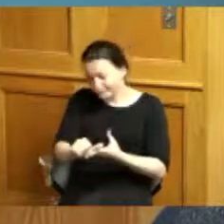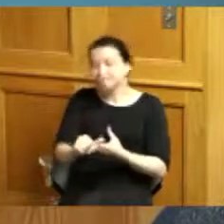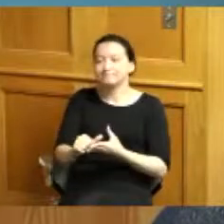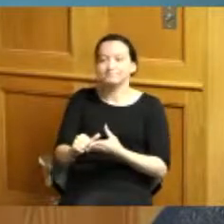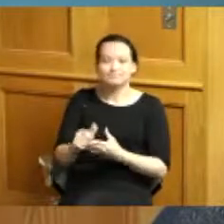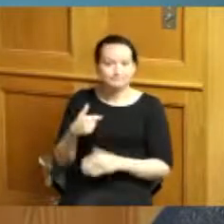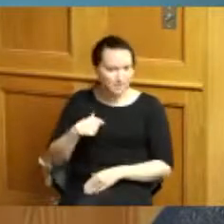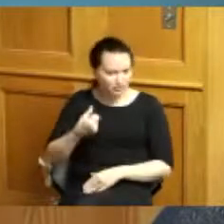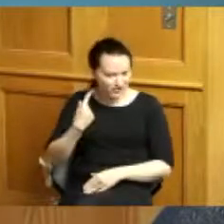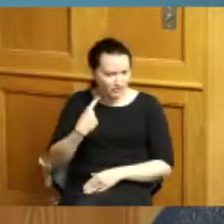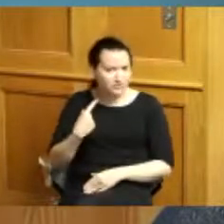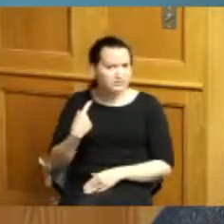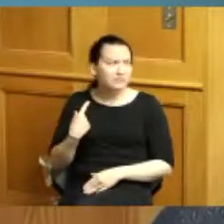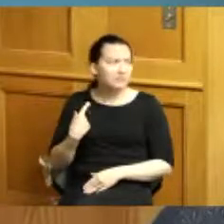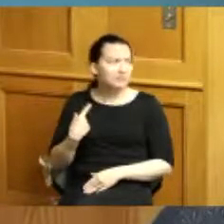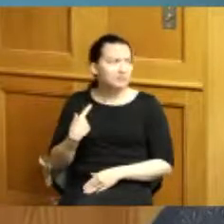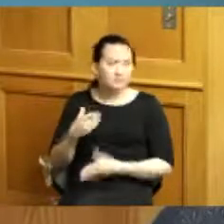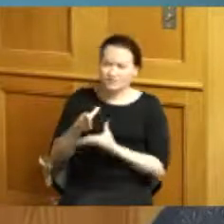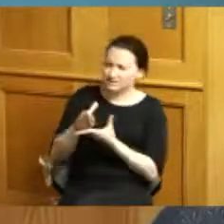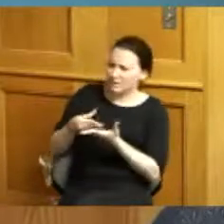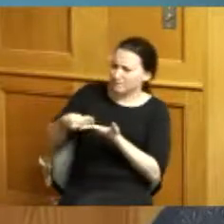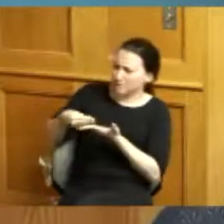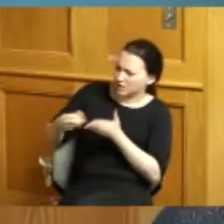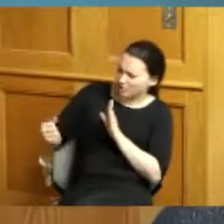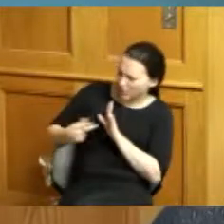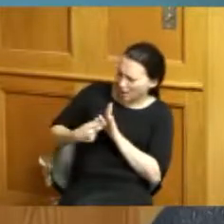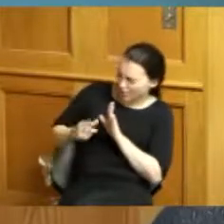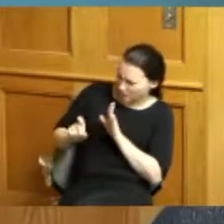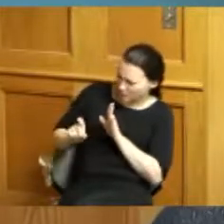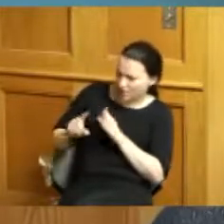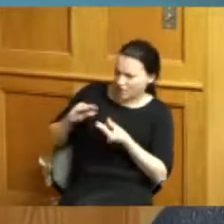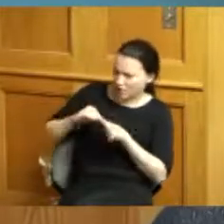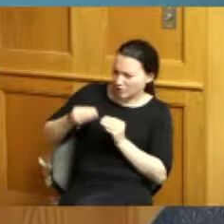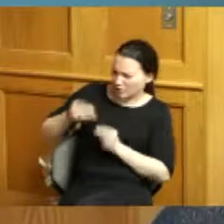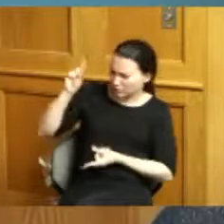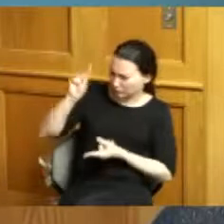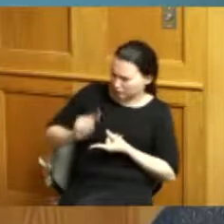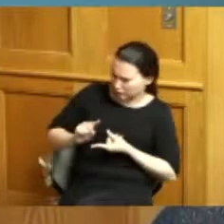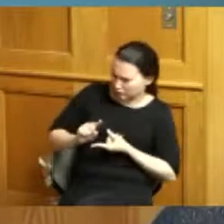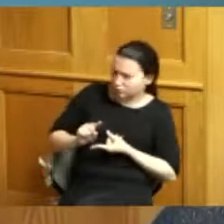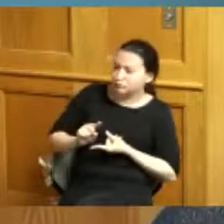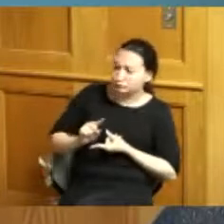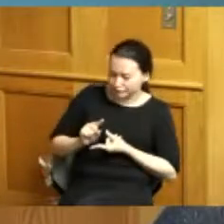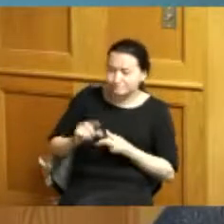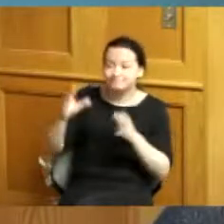I understand we also get some reimbursements for that so that number will come down item number 15